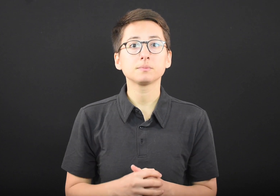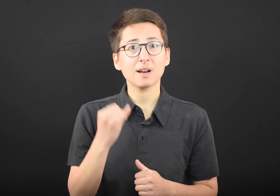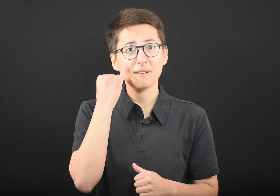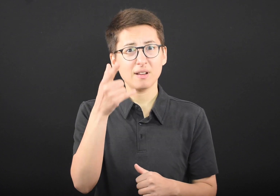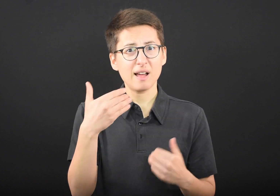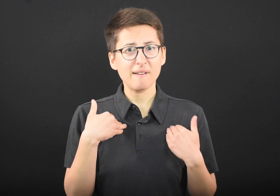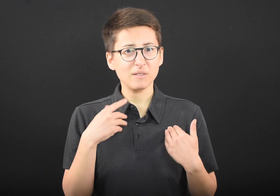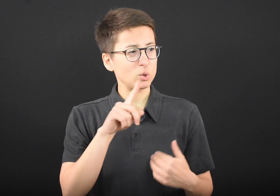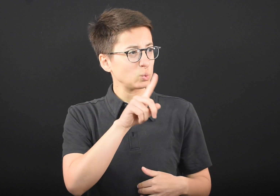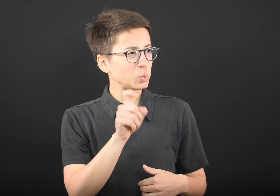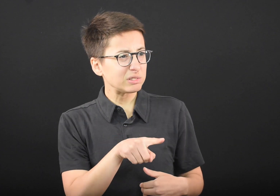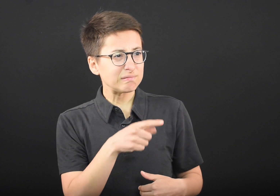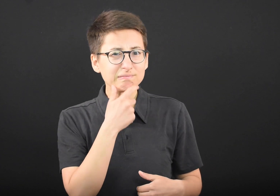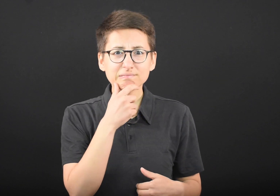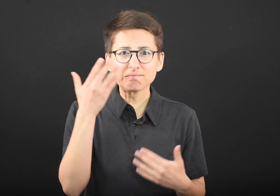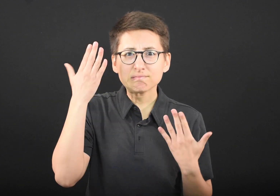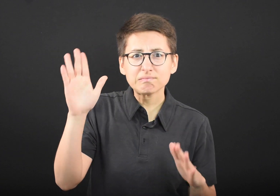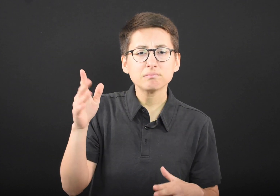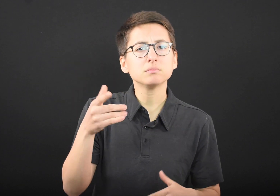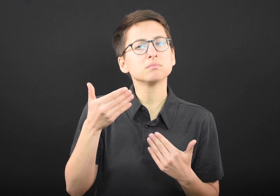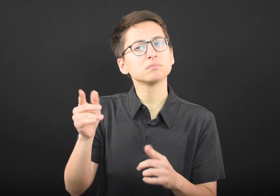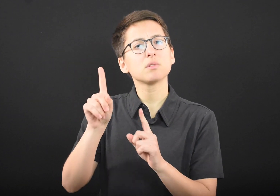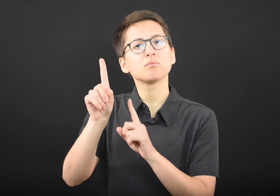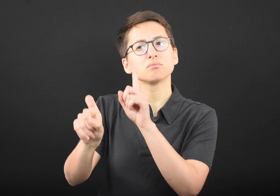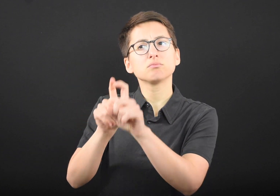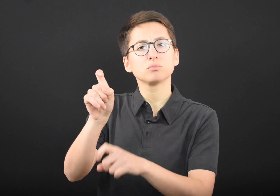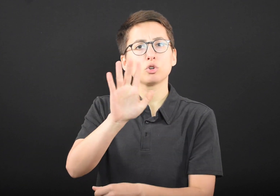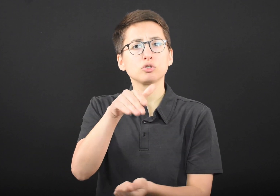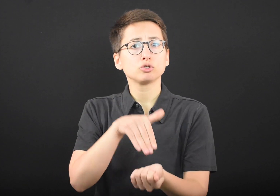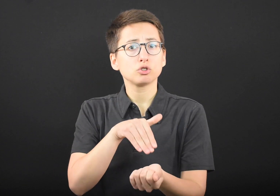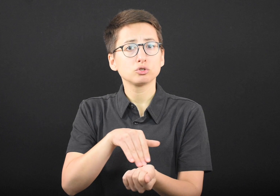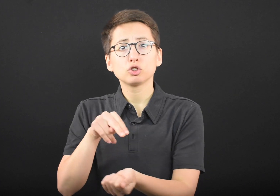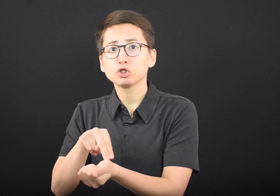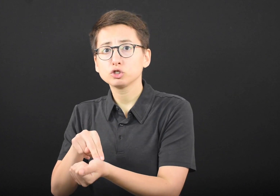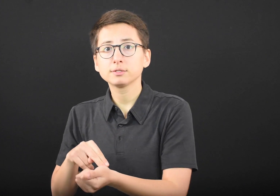this risk has not been seen. Talk to your health care provider if you have questions.